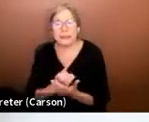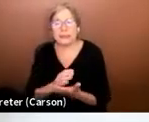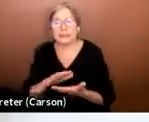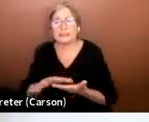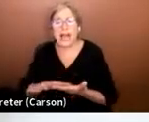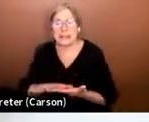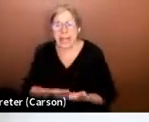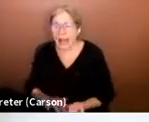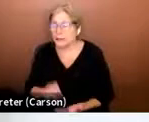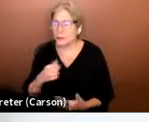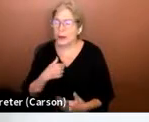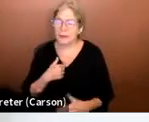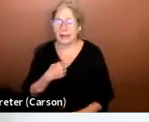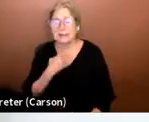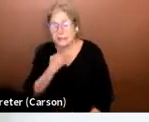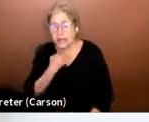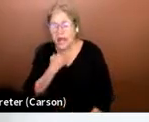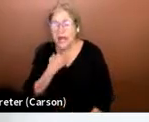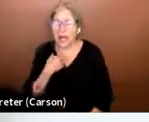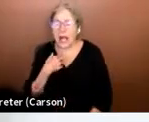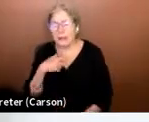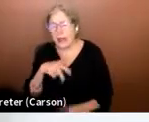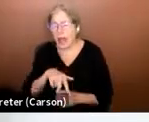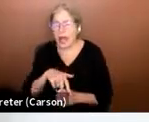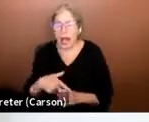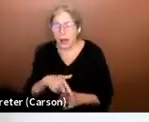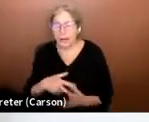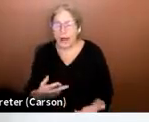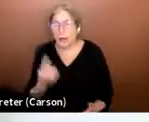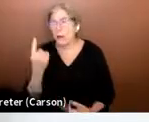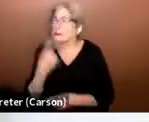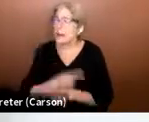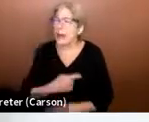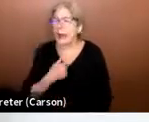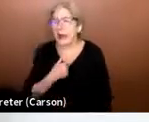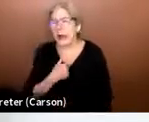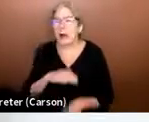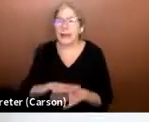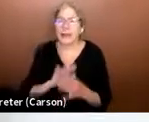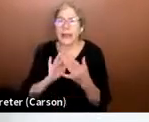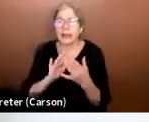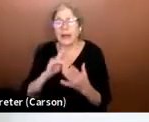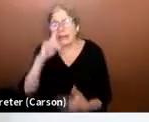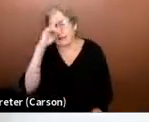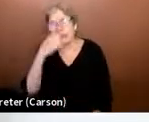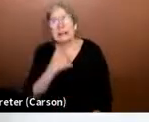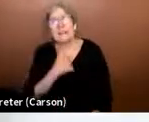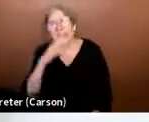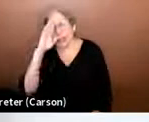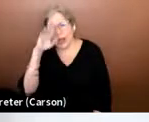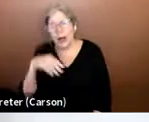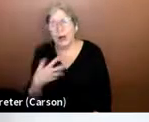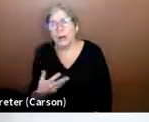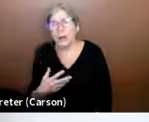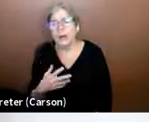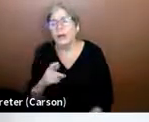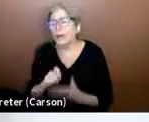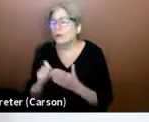I'm kind of stuck. I'm in limbo. One day I'm on the internet and I think to myself. These writers are not improvising.